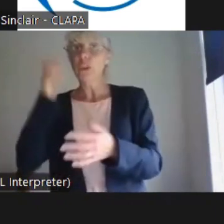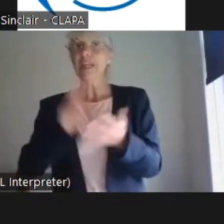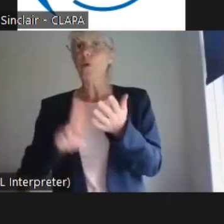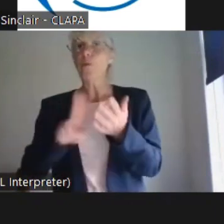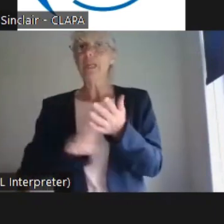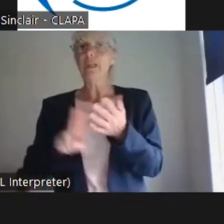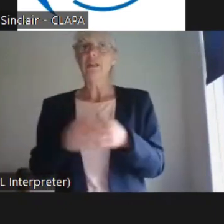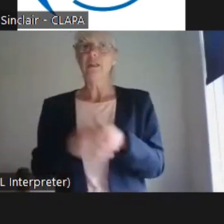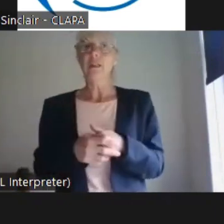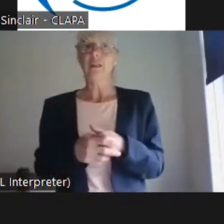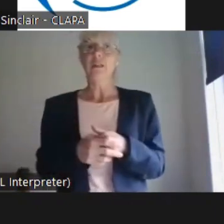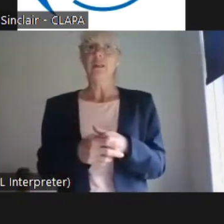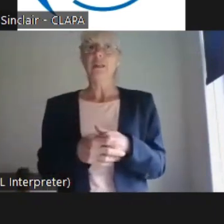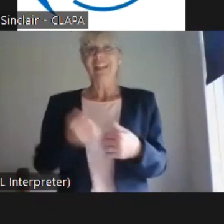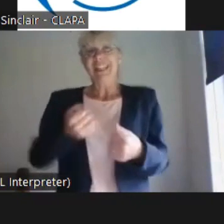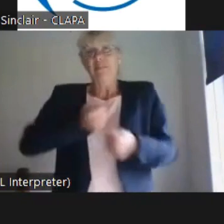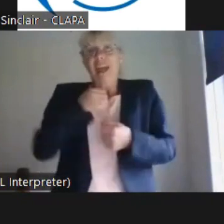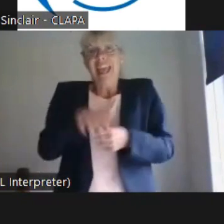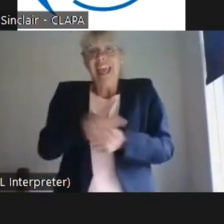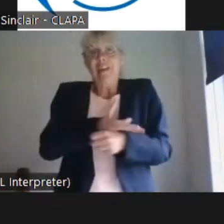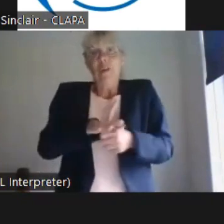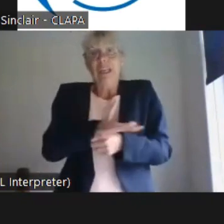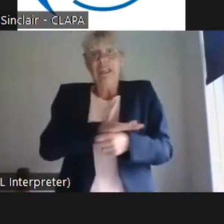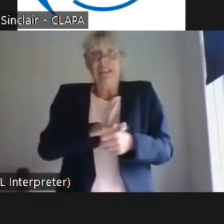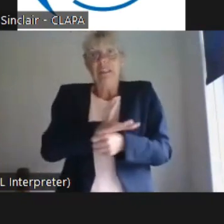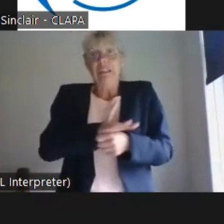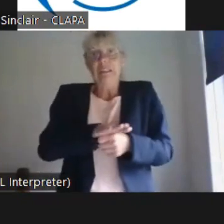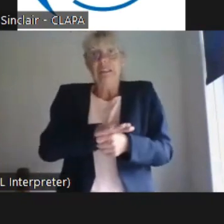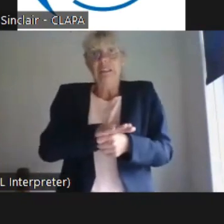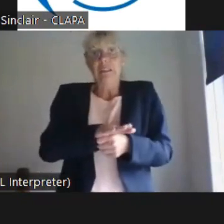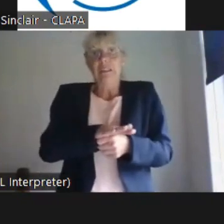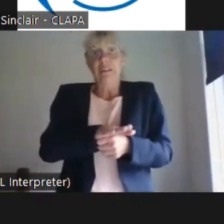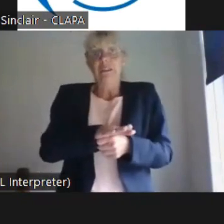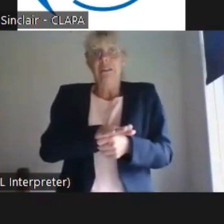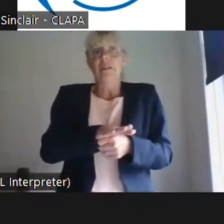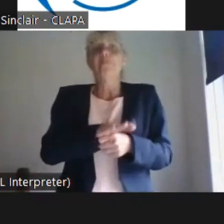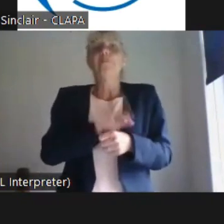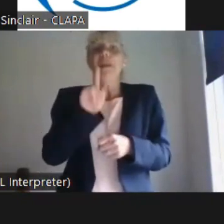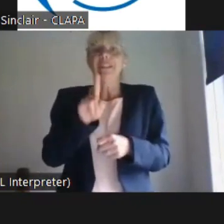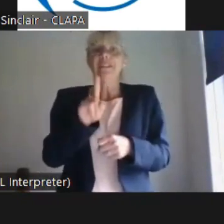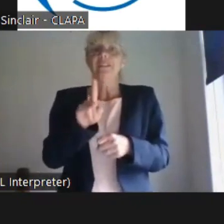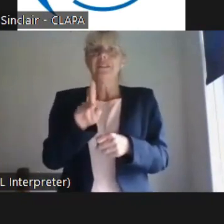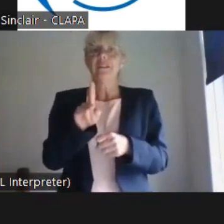only speak for my area um for definite but I think um generally it tends to be that way um throughout